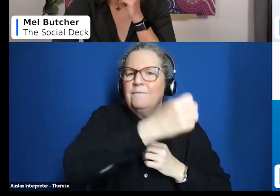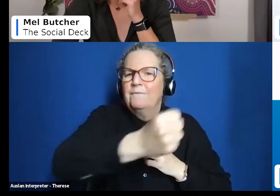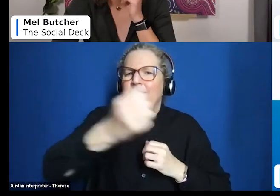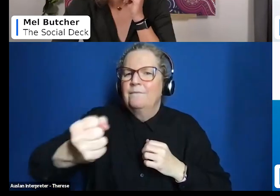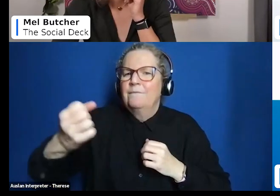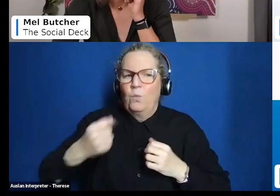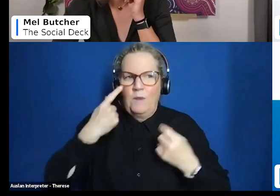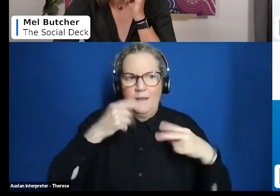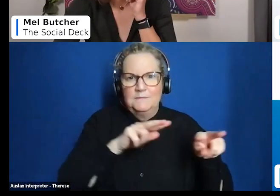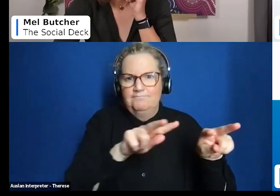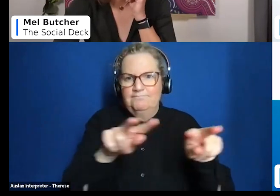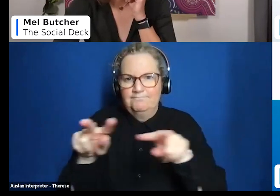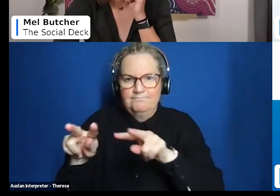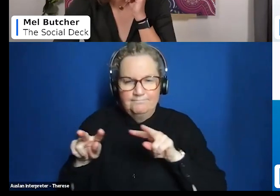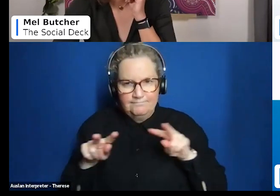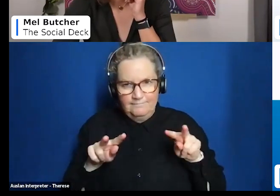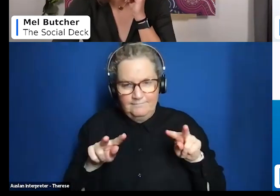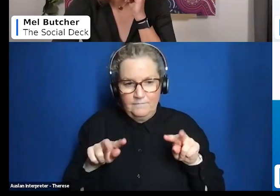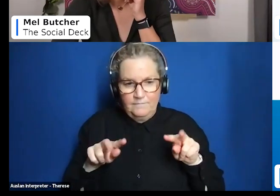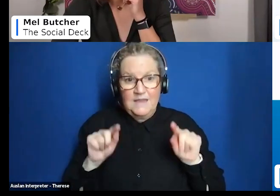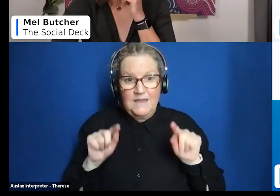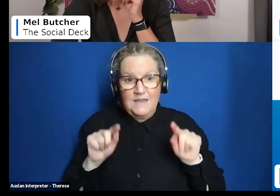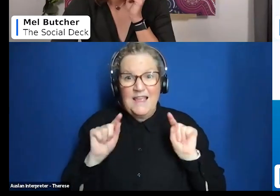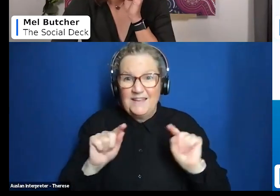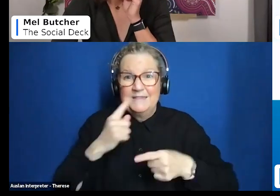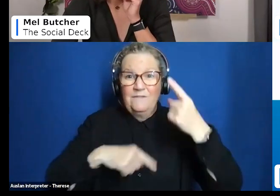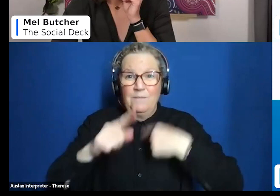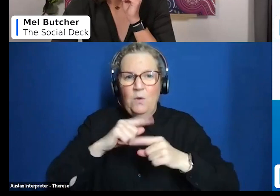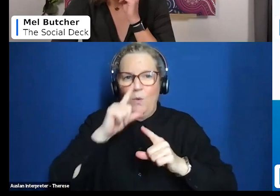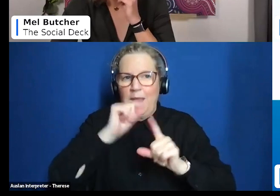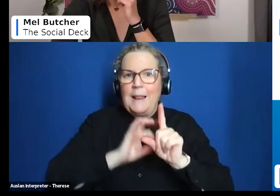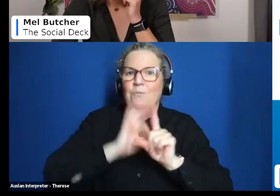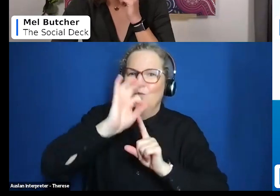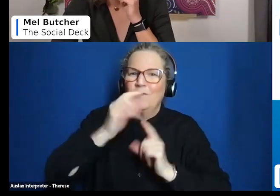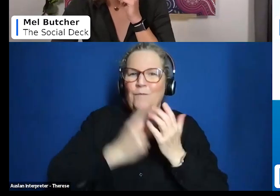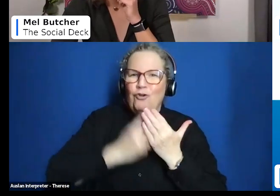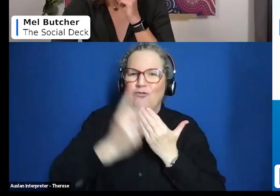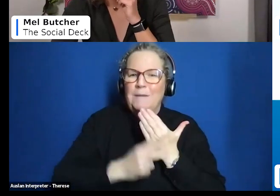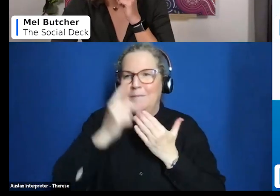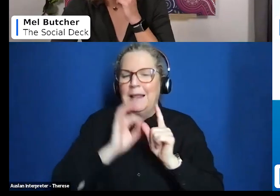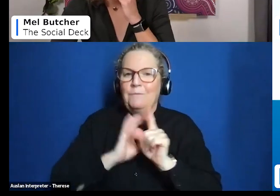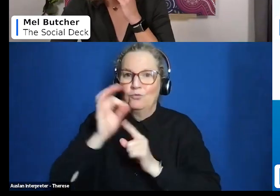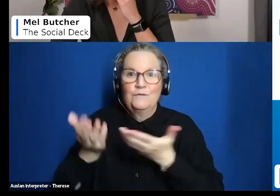and we'll be able to use that information to improve programs and services.